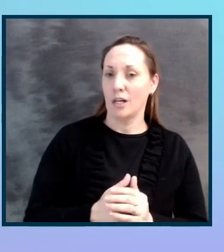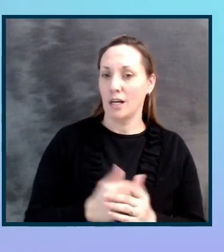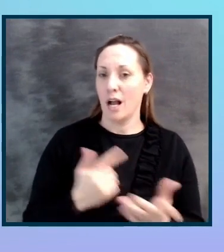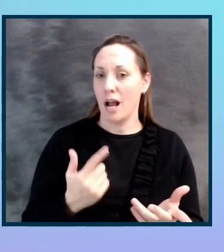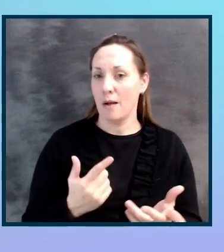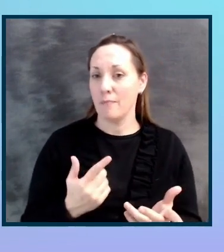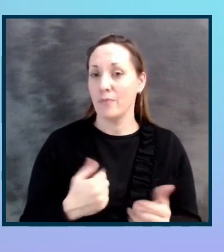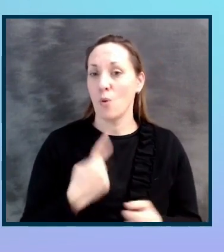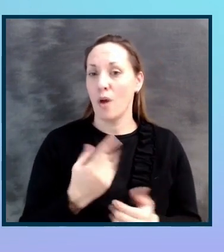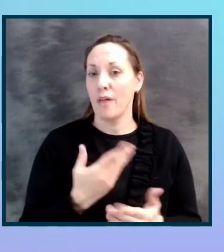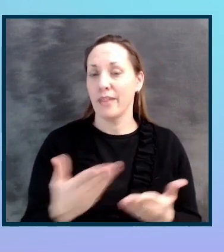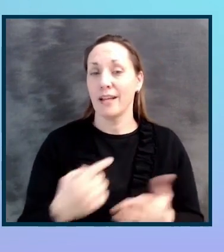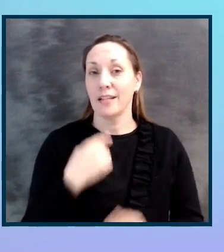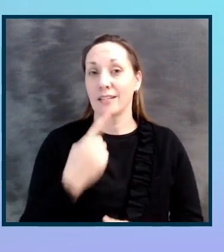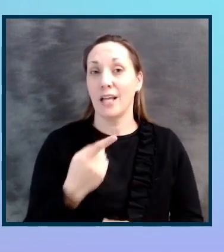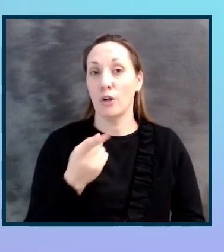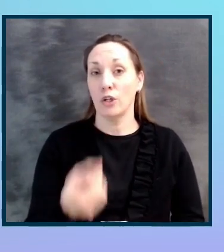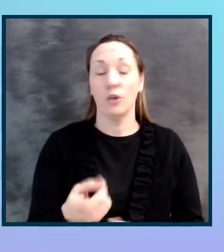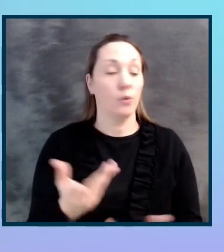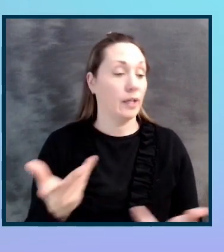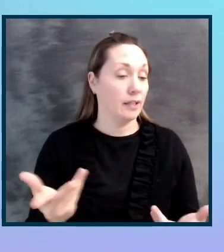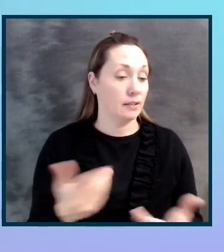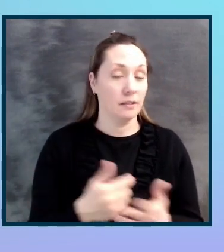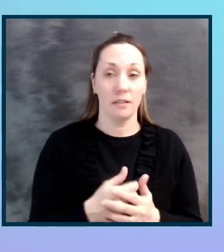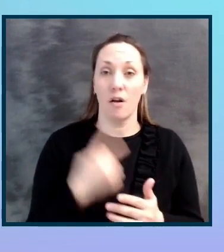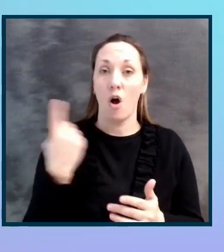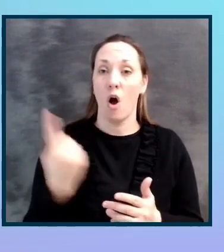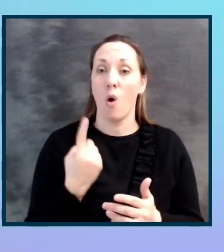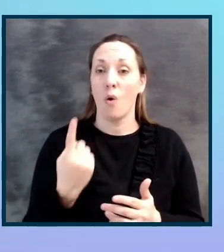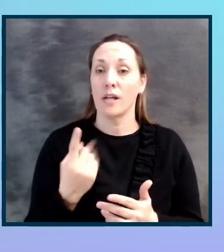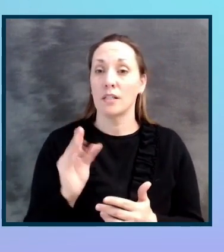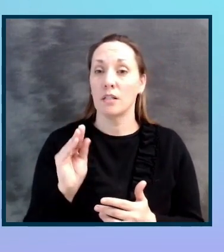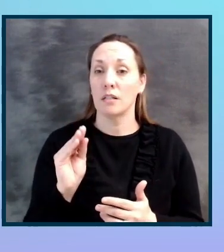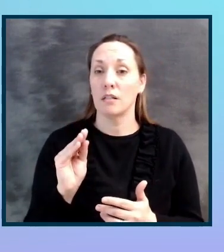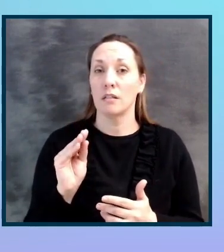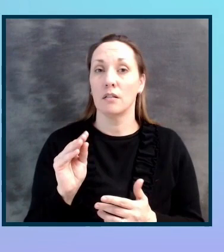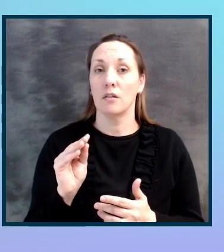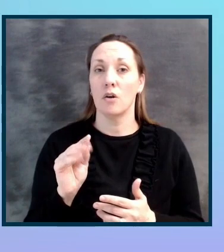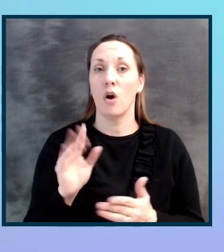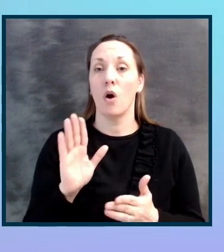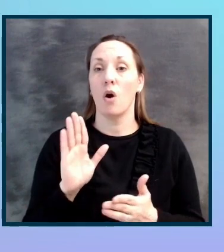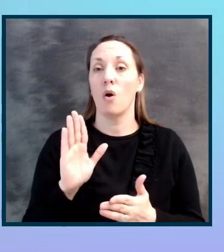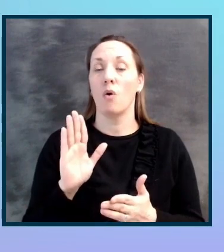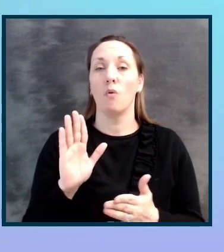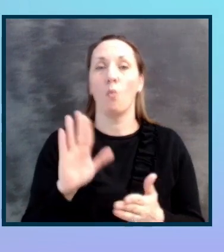the one thing that I'll tell you is always put what your meaning of the things are in your design doc.